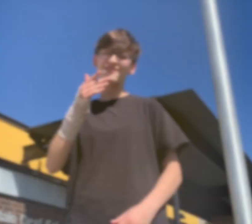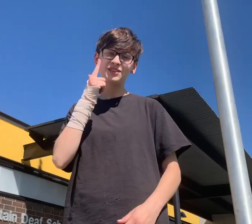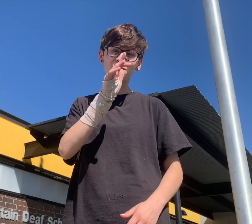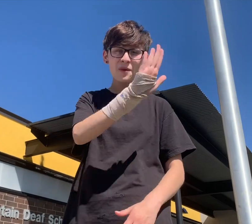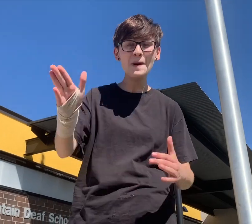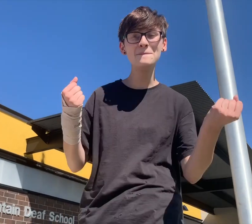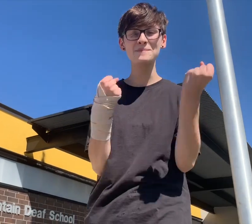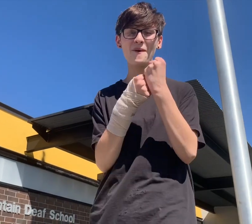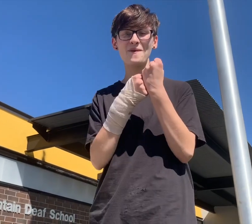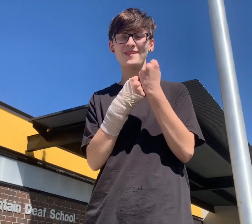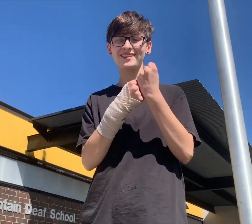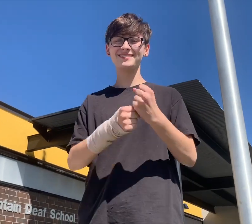Thank you all for your support!!